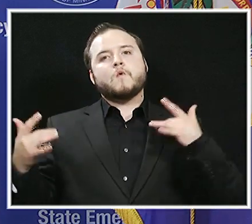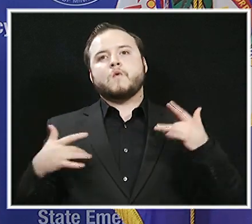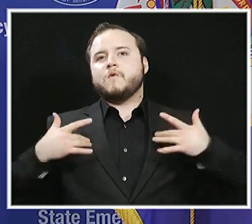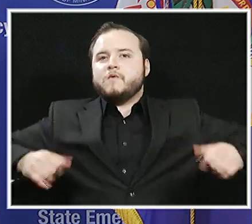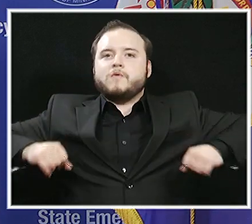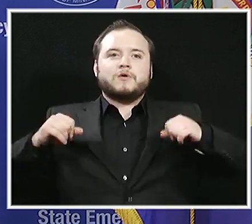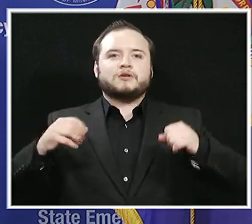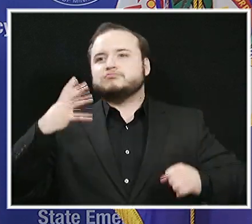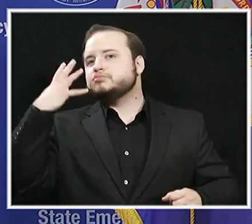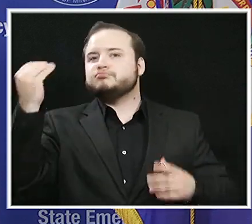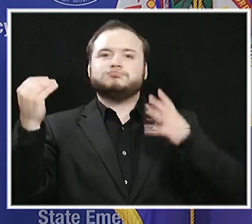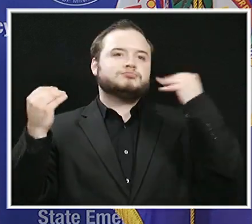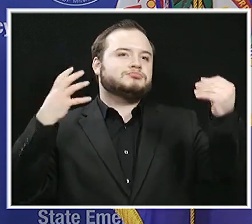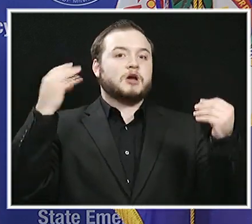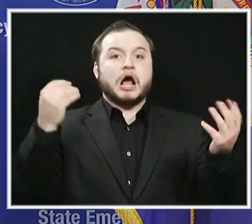have come out, you would